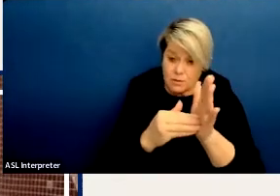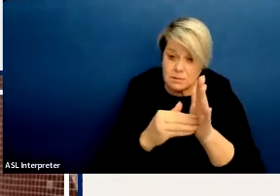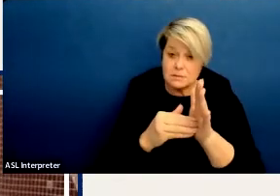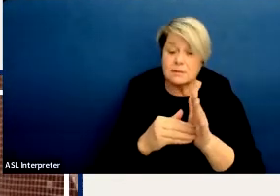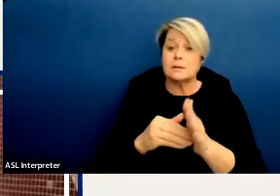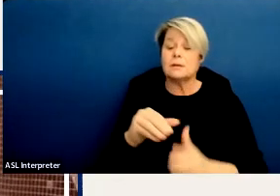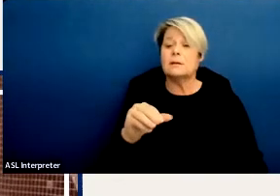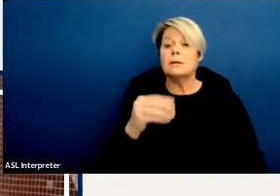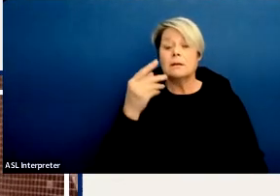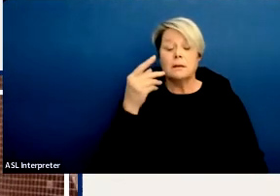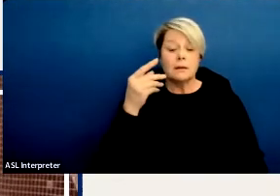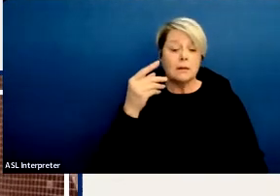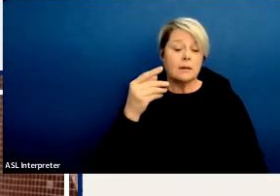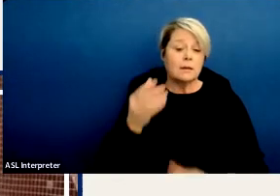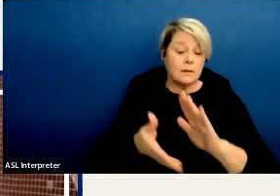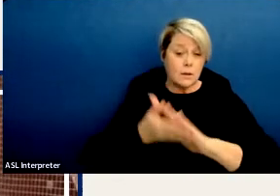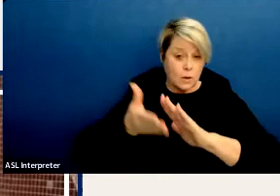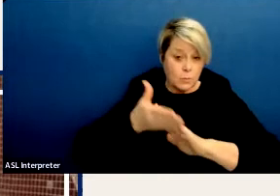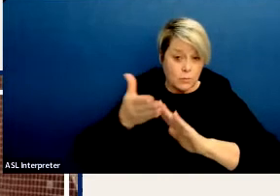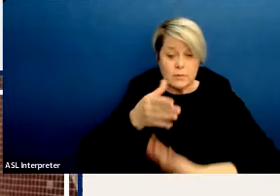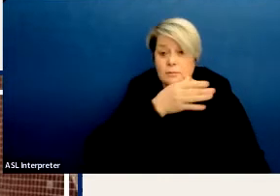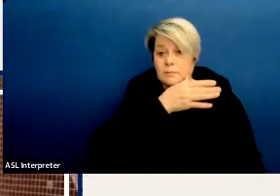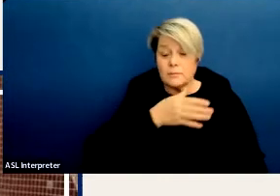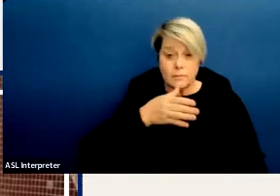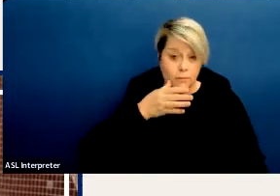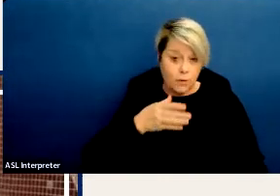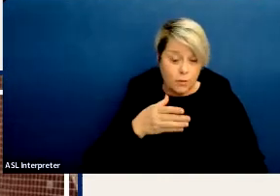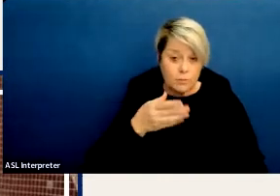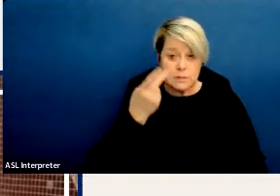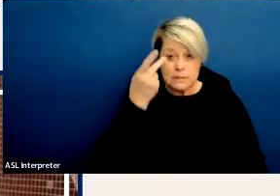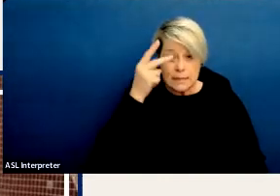that there were about 152,000 minority operated